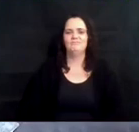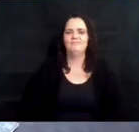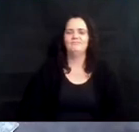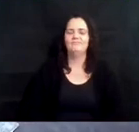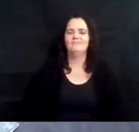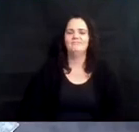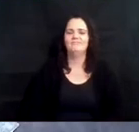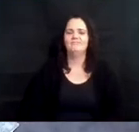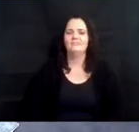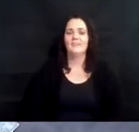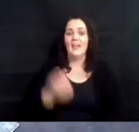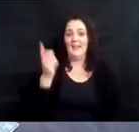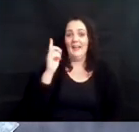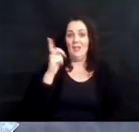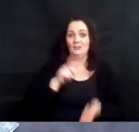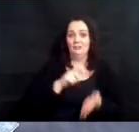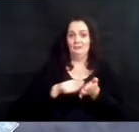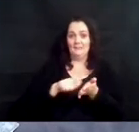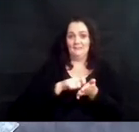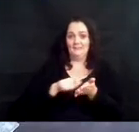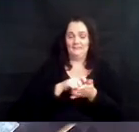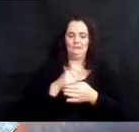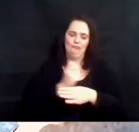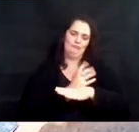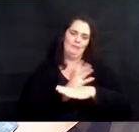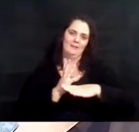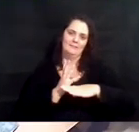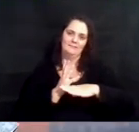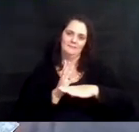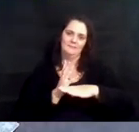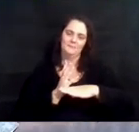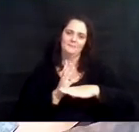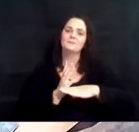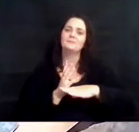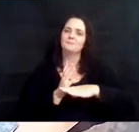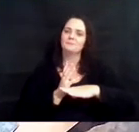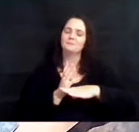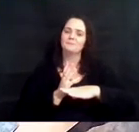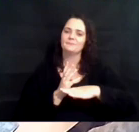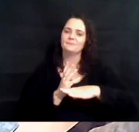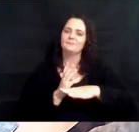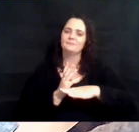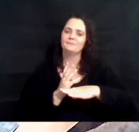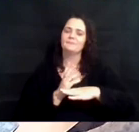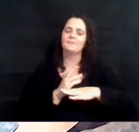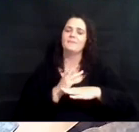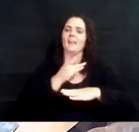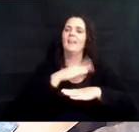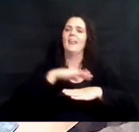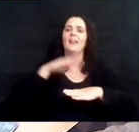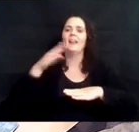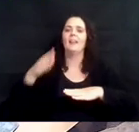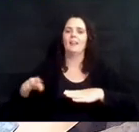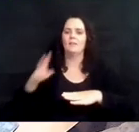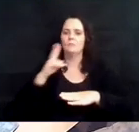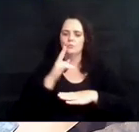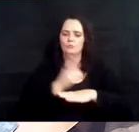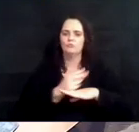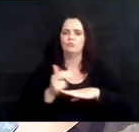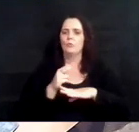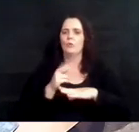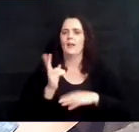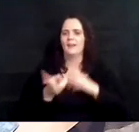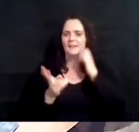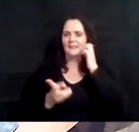I'm going to erase that grass completely, redraw in the hill, okay, maybe just do a